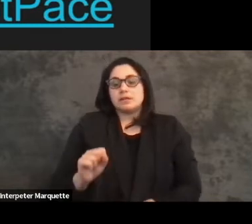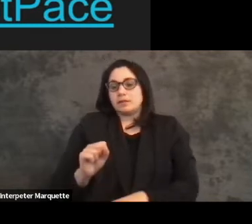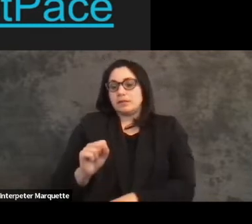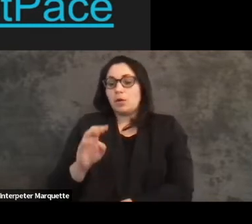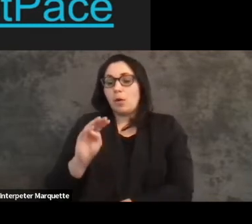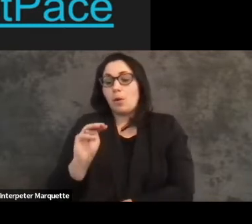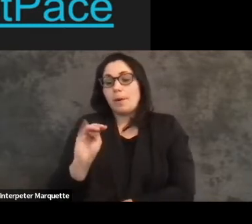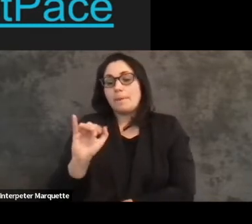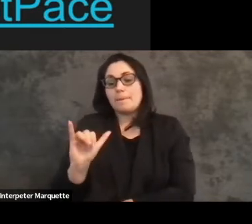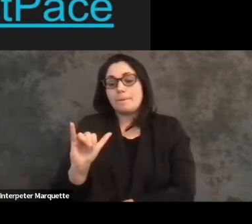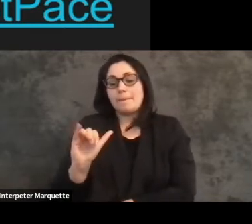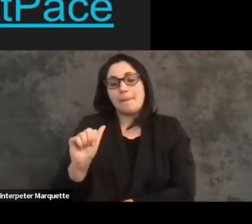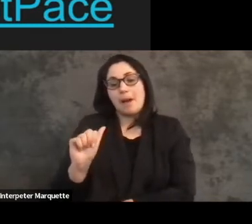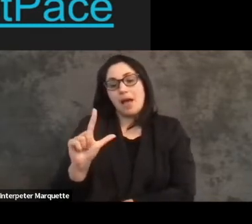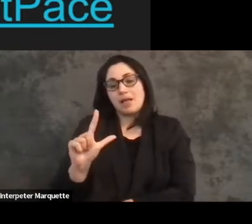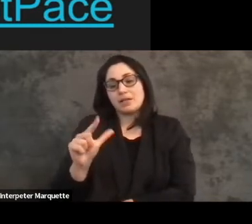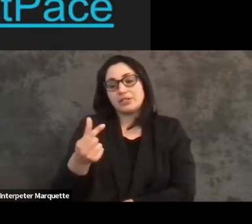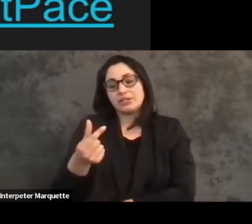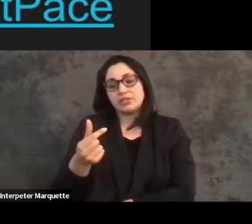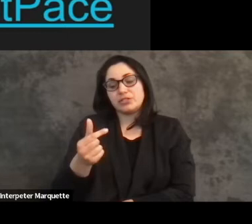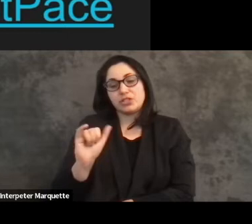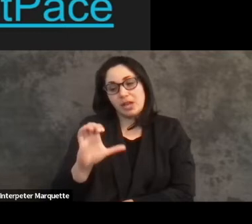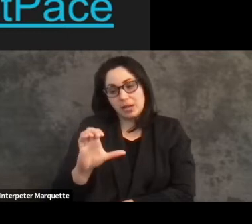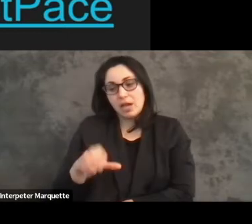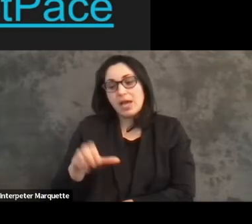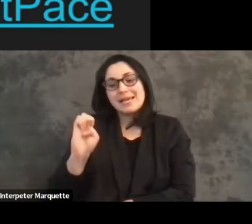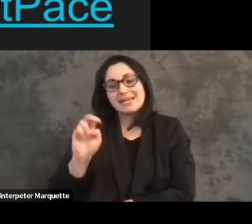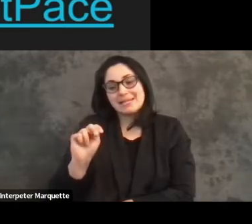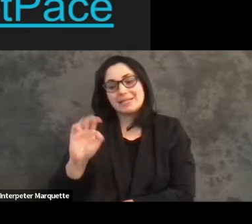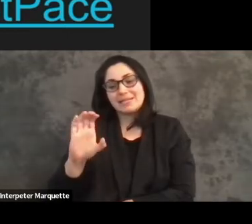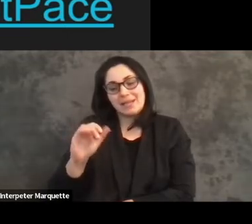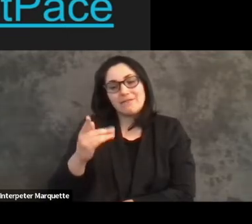As you'll hear tonight, Long COVID can lead to Myalgic Encephalomyelitis or ME, something